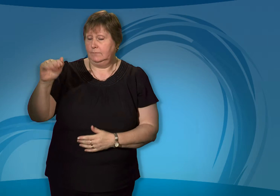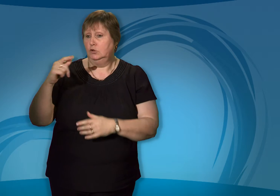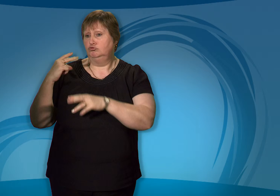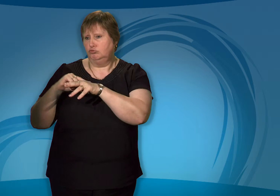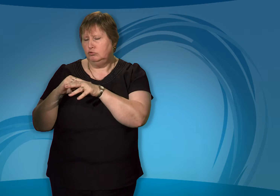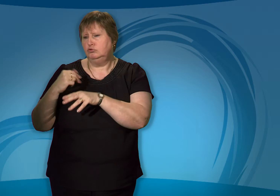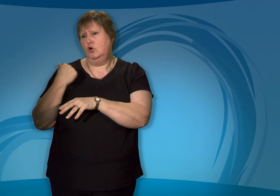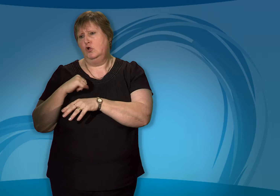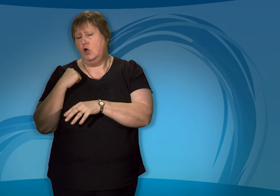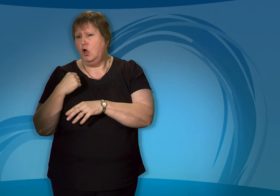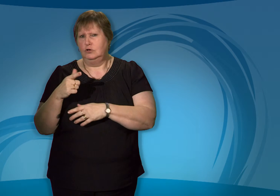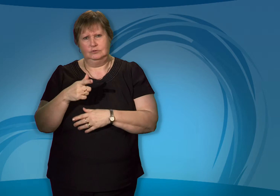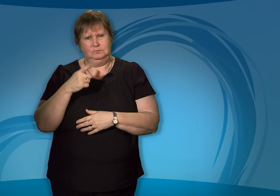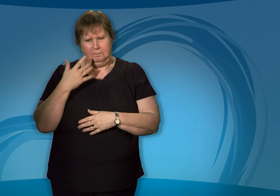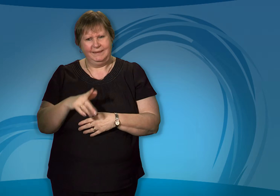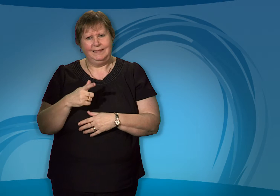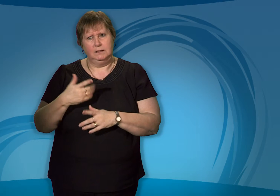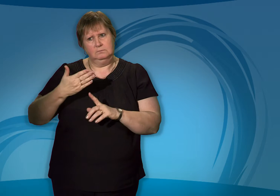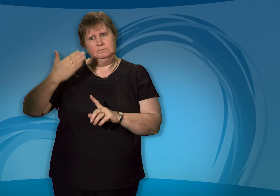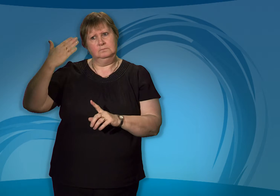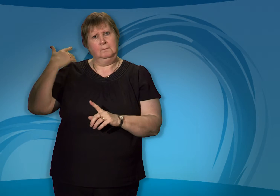Please tell the doctor or nurse if you have had any other